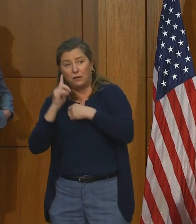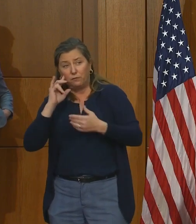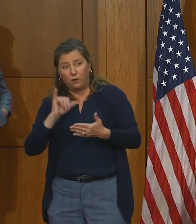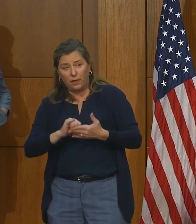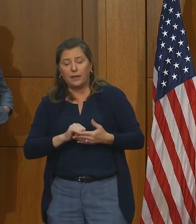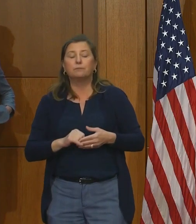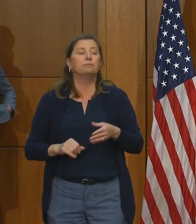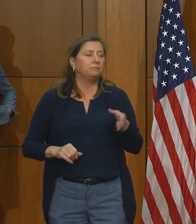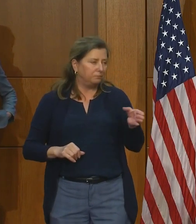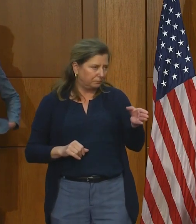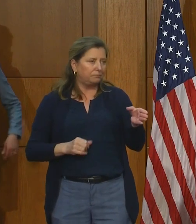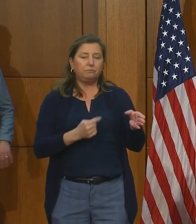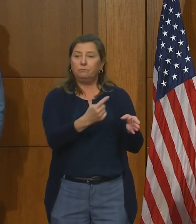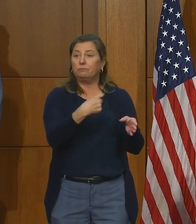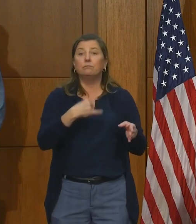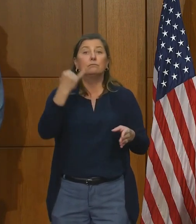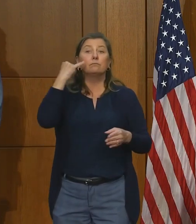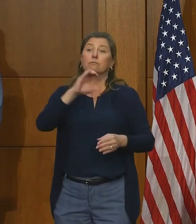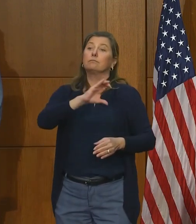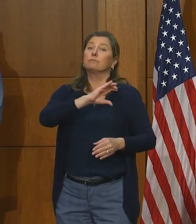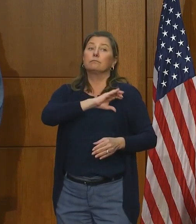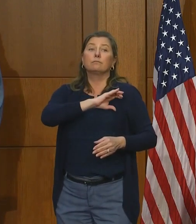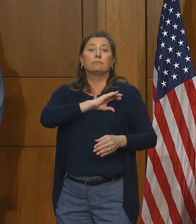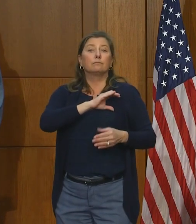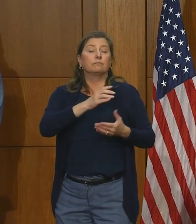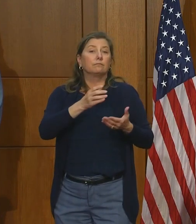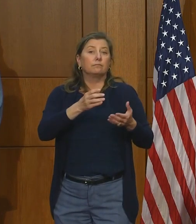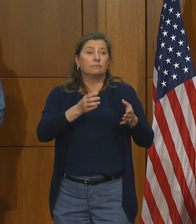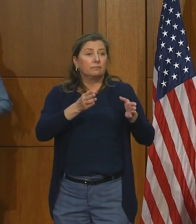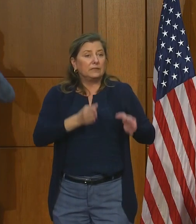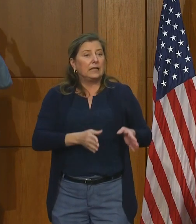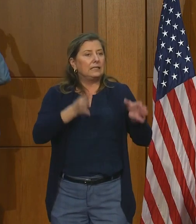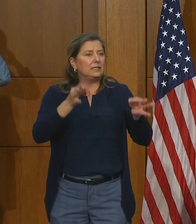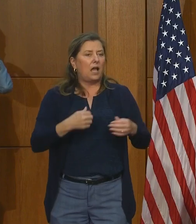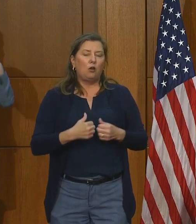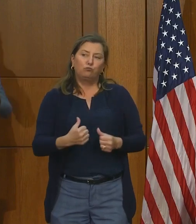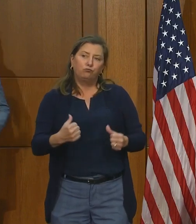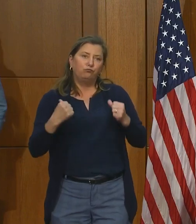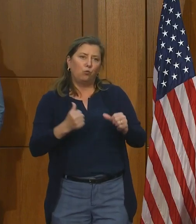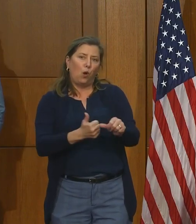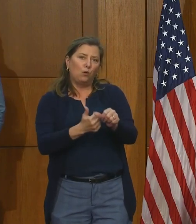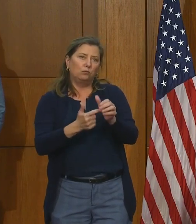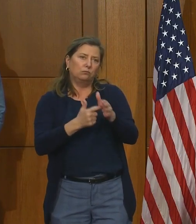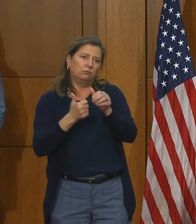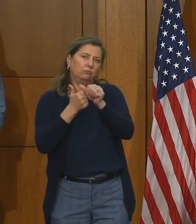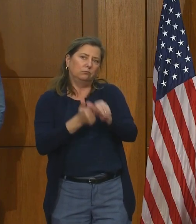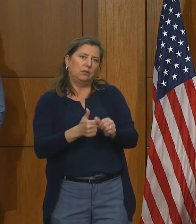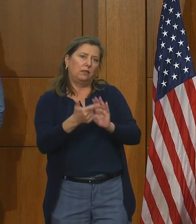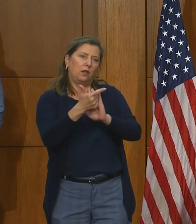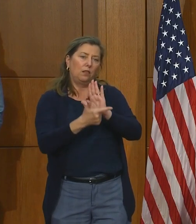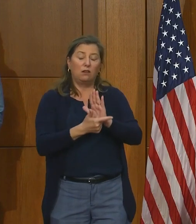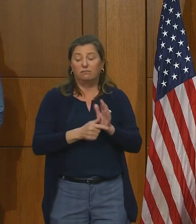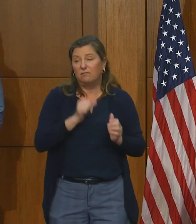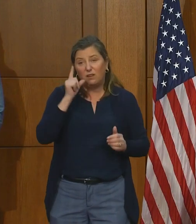THERE'S A MISDEMEANOR PENALTY THE TEN. YEAH THE- THIS IS I'LL